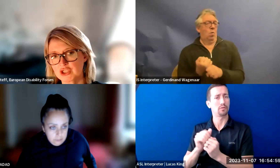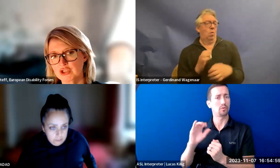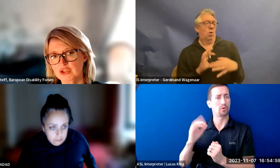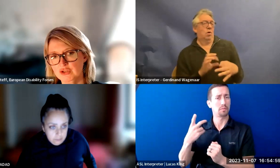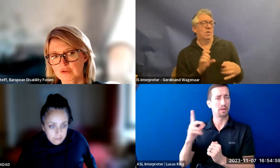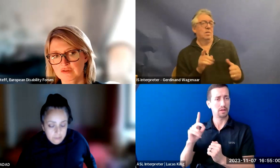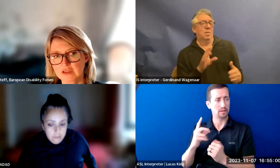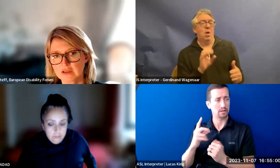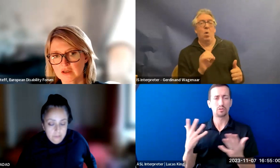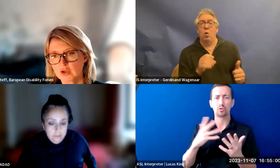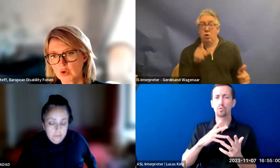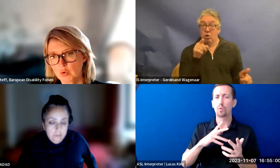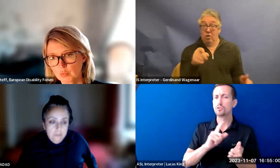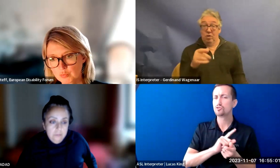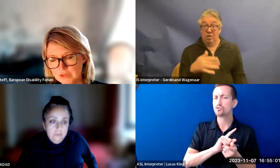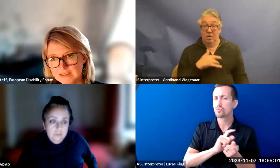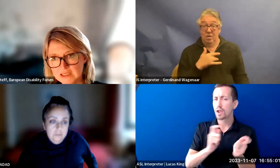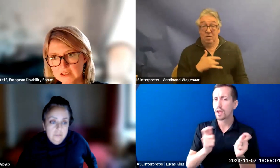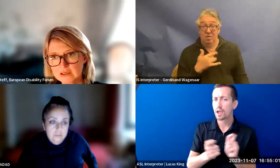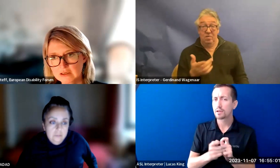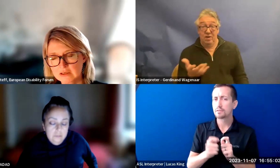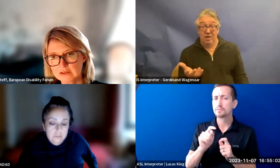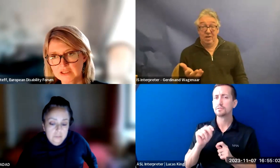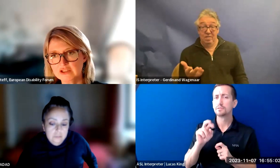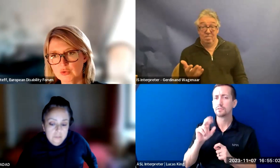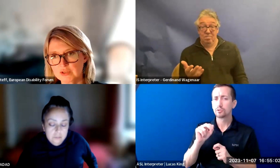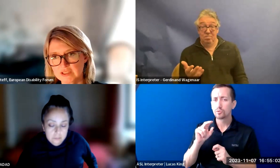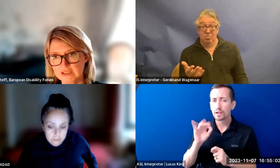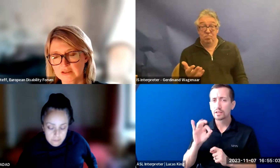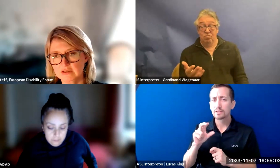what transformation you think we still need to see